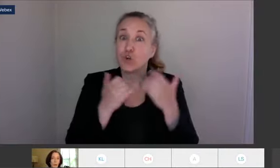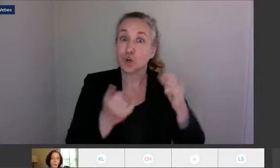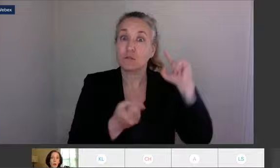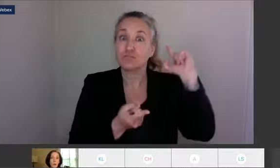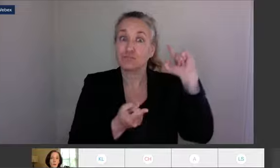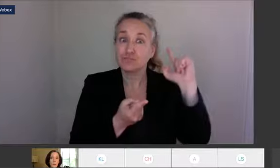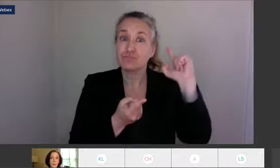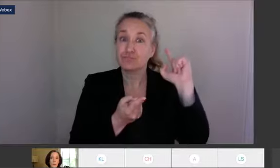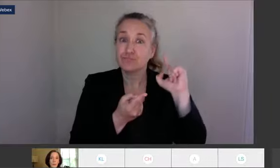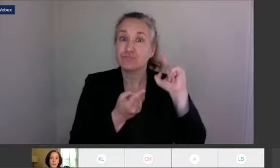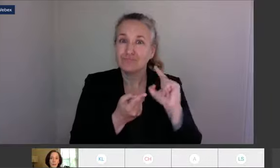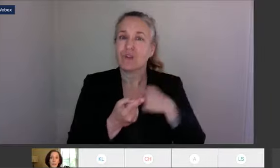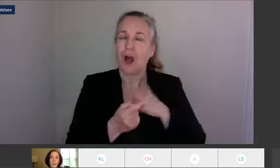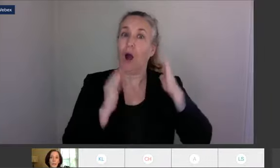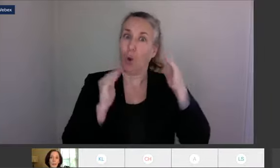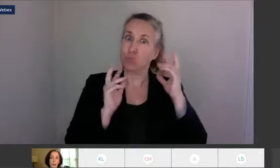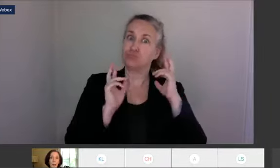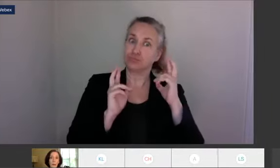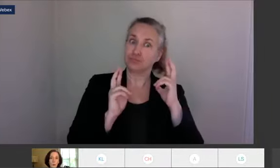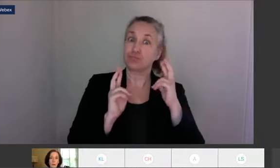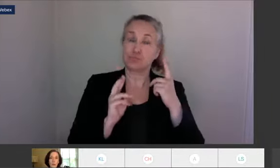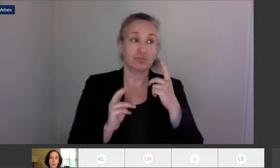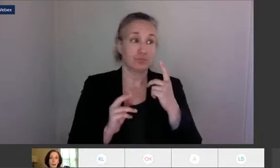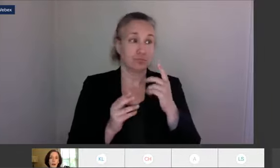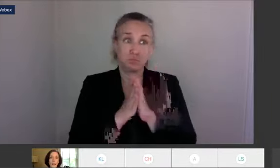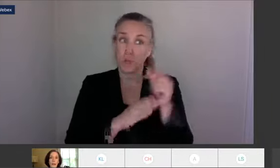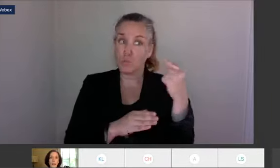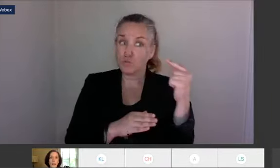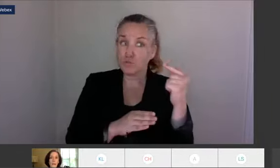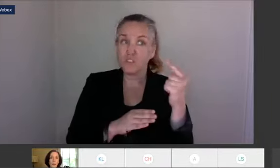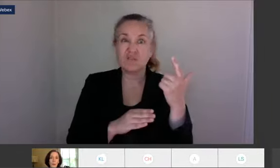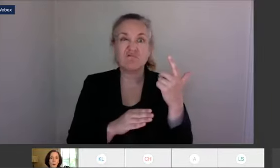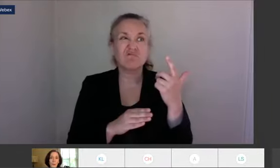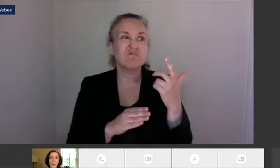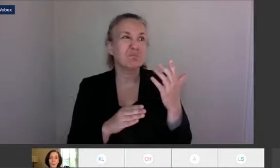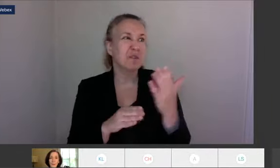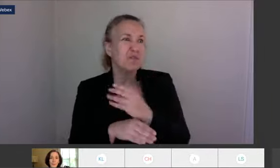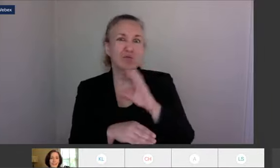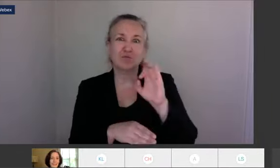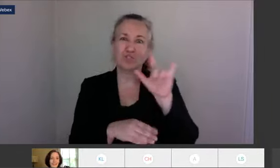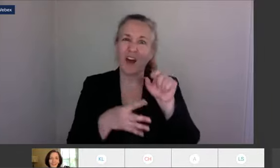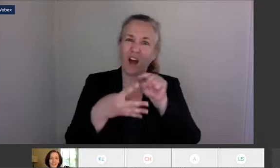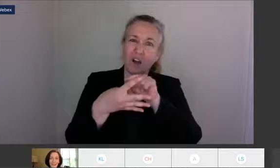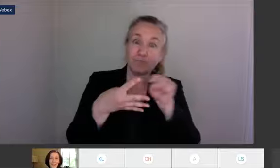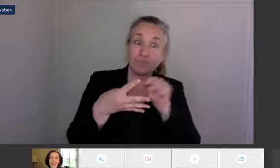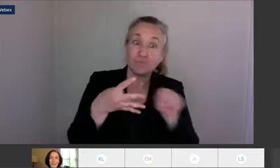would hope that we'll be in green by early July so we're getting so close so